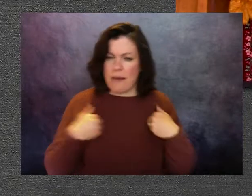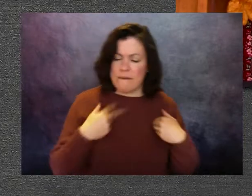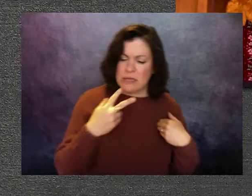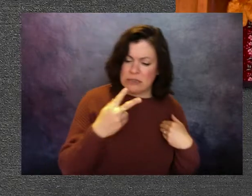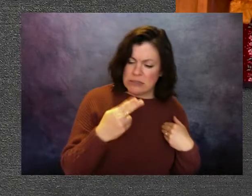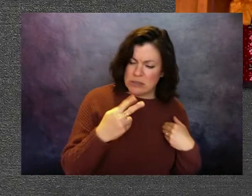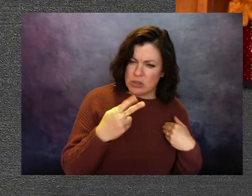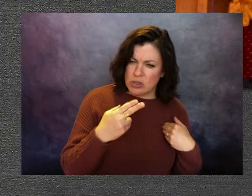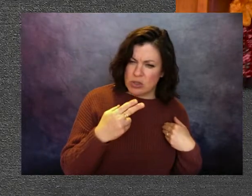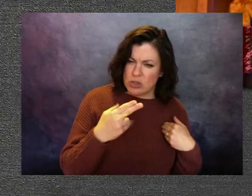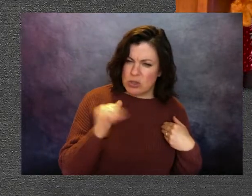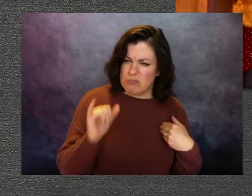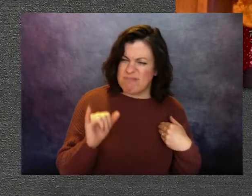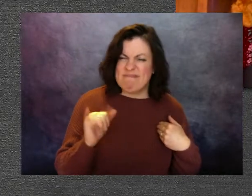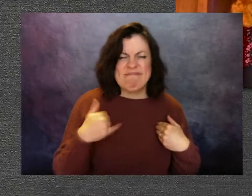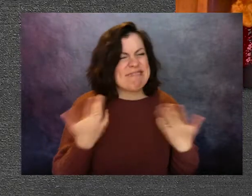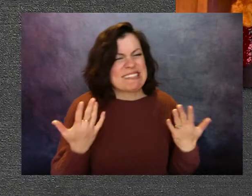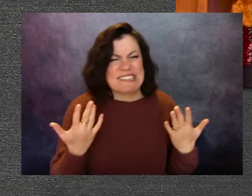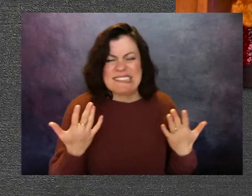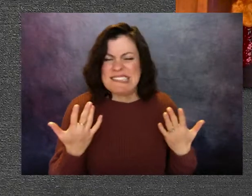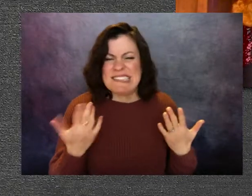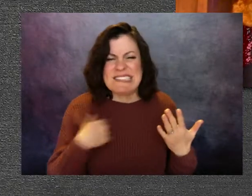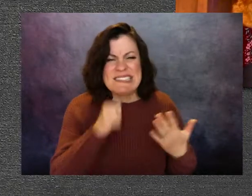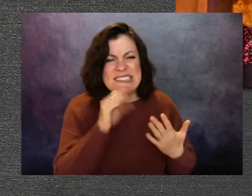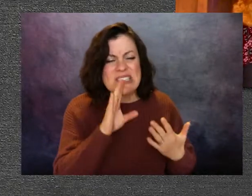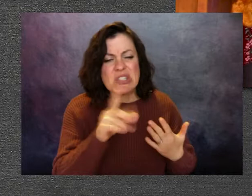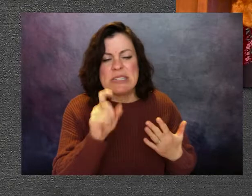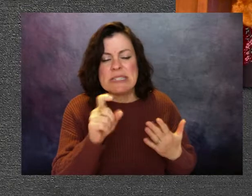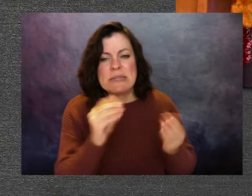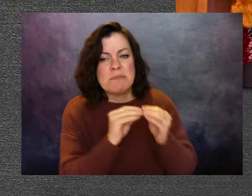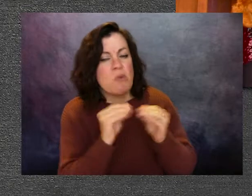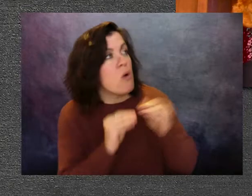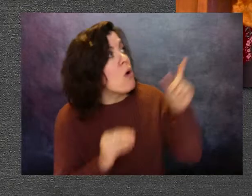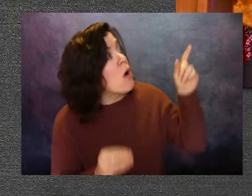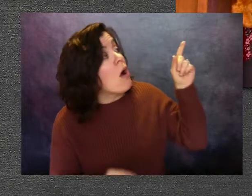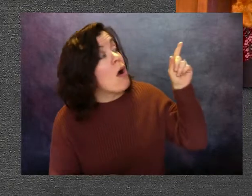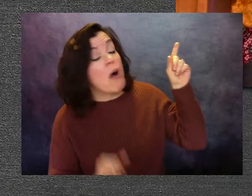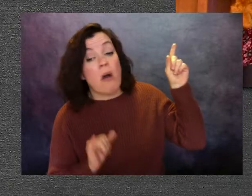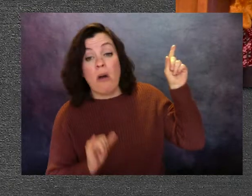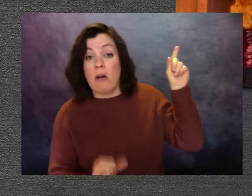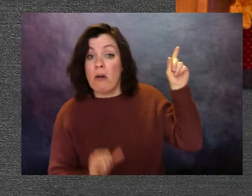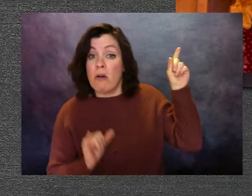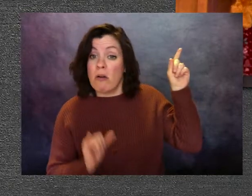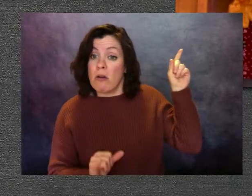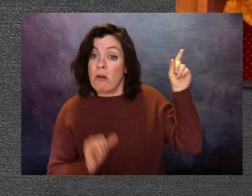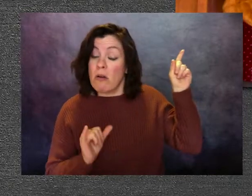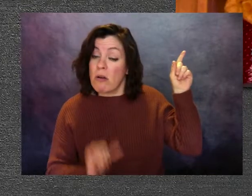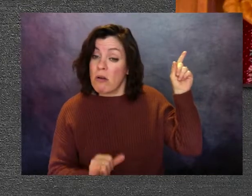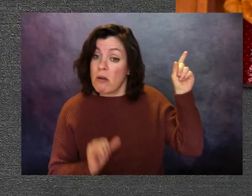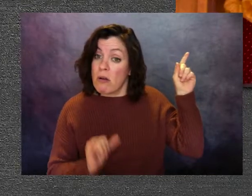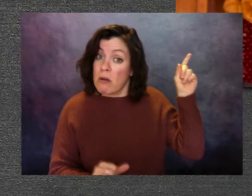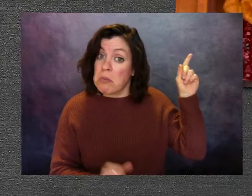I think I need another clue. I think I need one. I still don't know who it is. Oh, now we're getting somewhere.